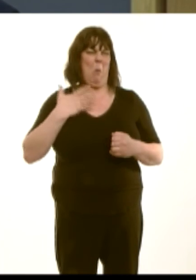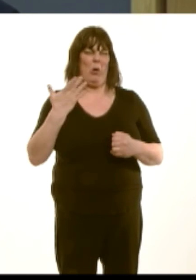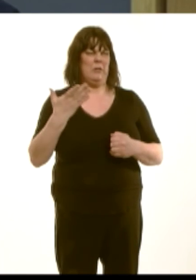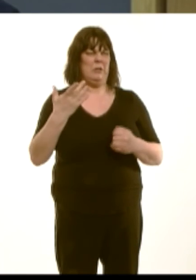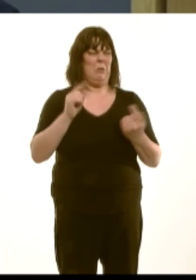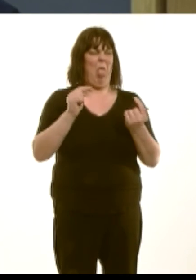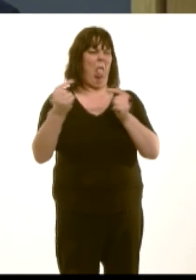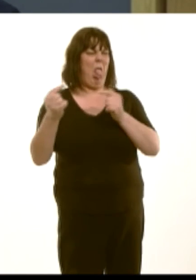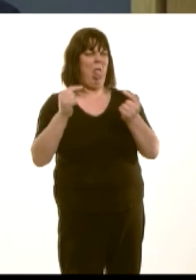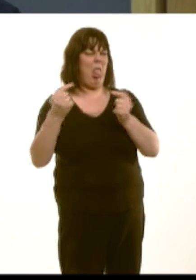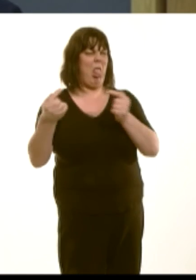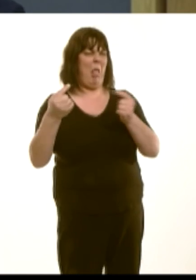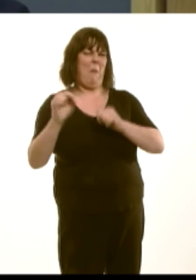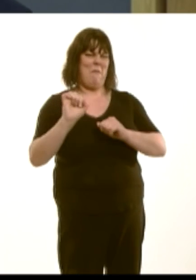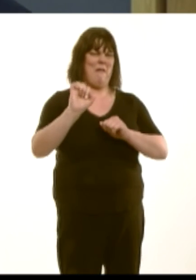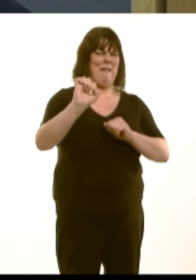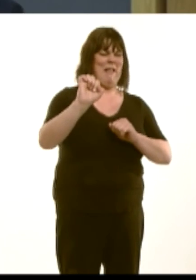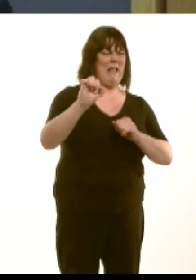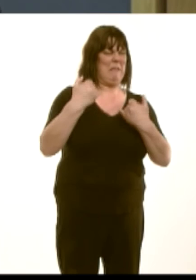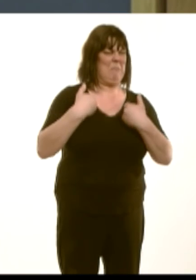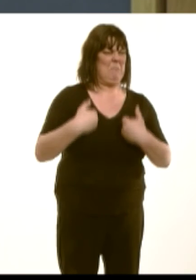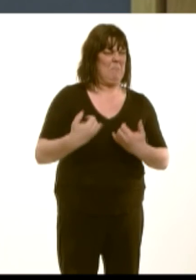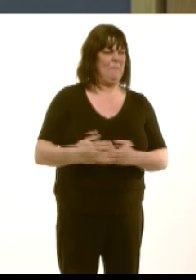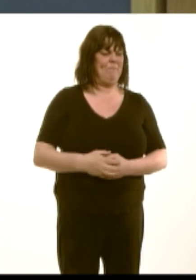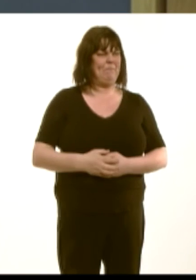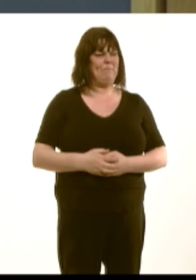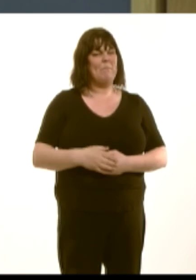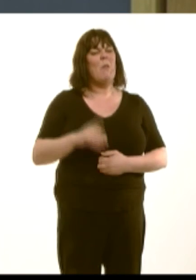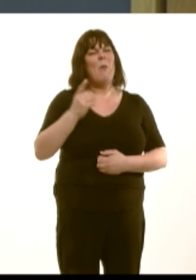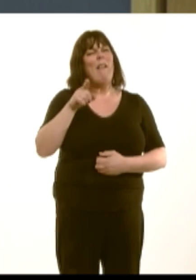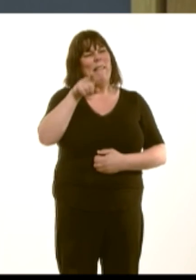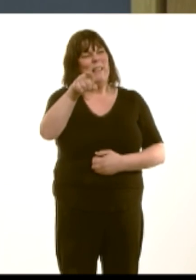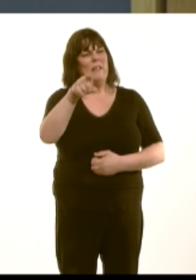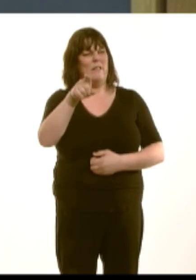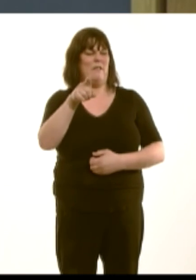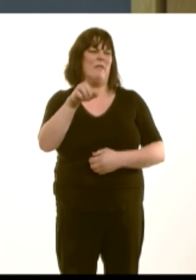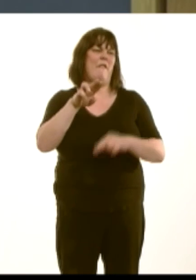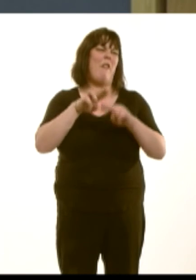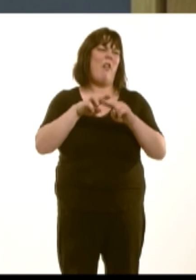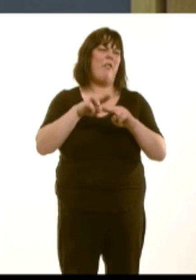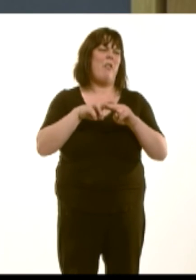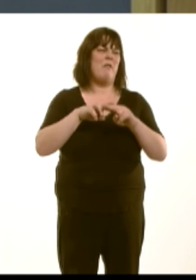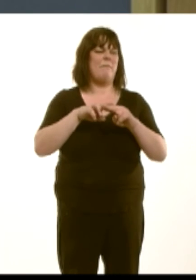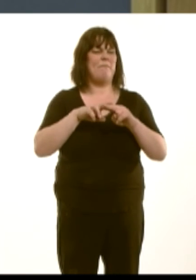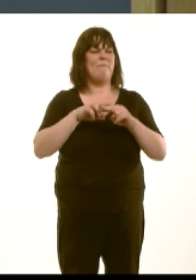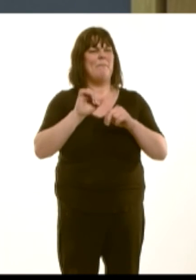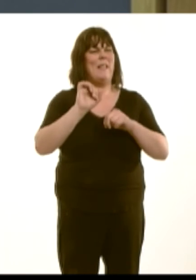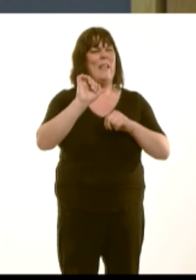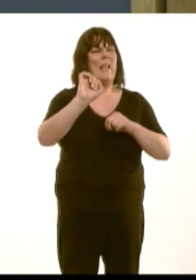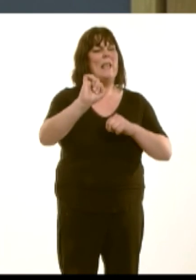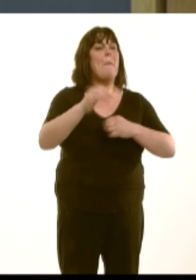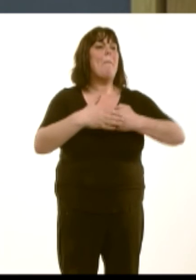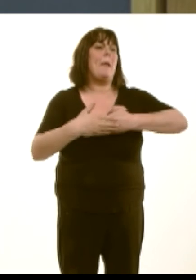Mae Mr Irfon Williams, syín dad i faban bach, o dan ofal arbenigwr canser yn ysbyty Aintree